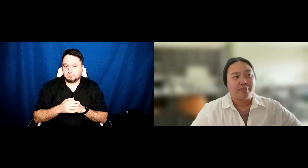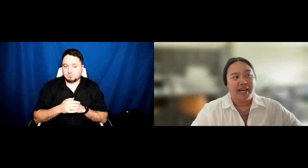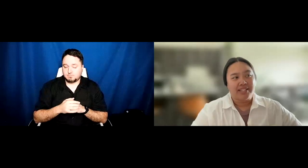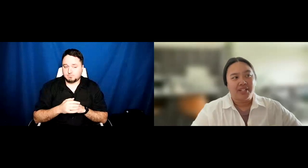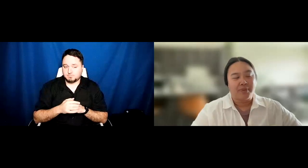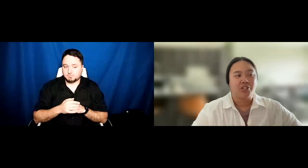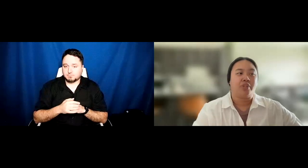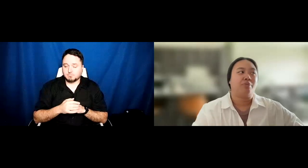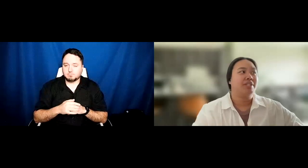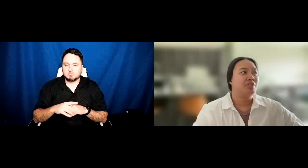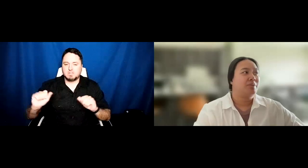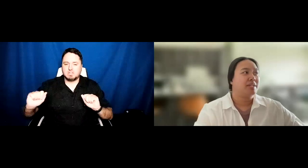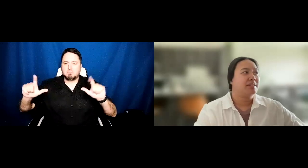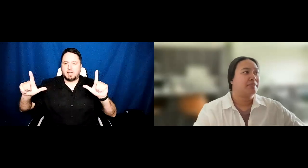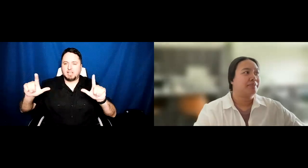on the past events page within one to two weeks.